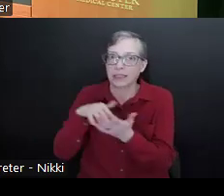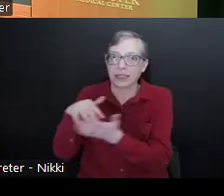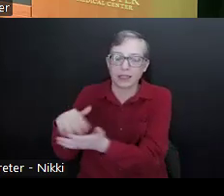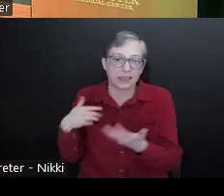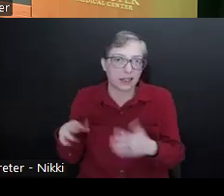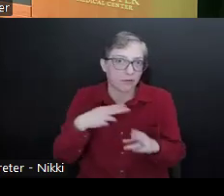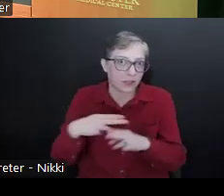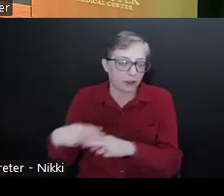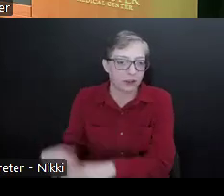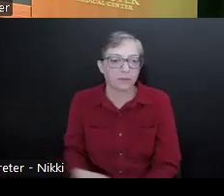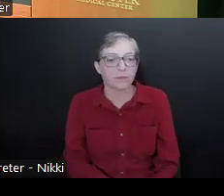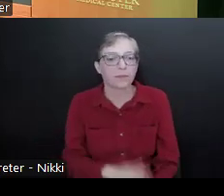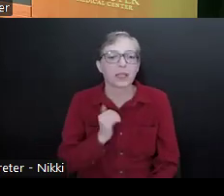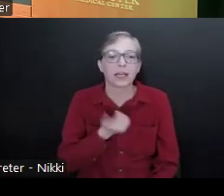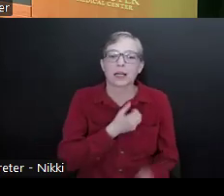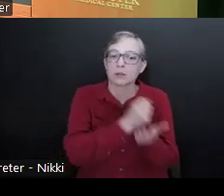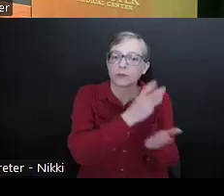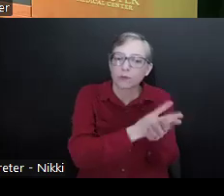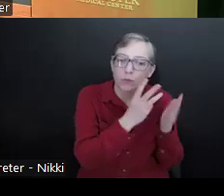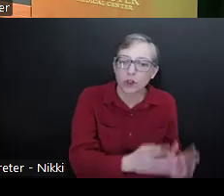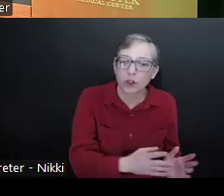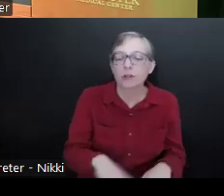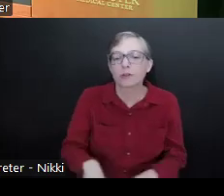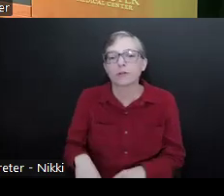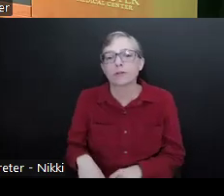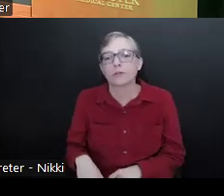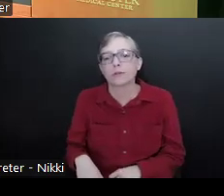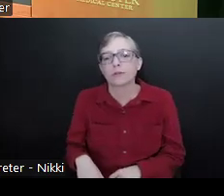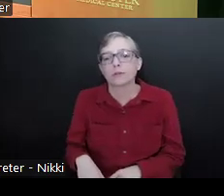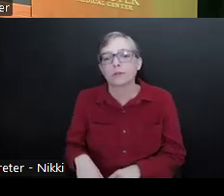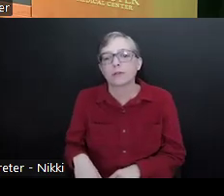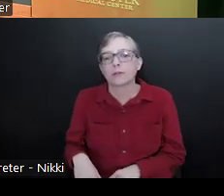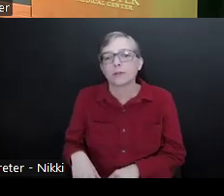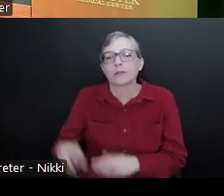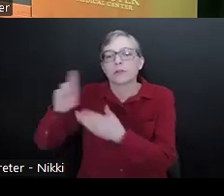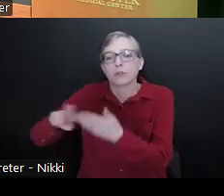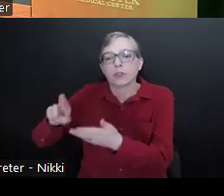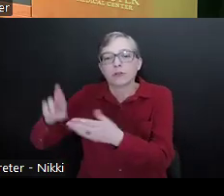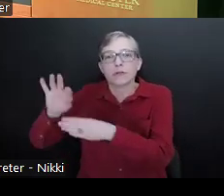research fellows and research coordinators uh our funders uh and my family who um have